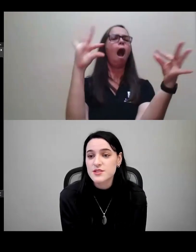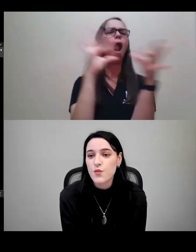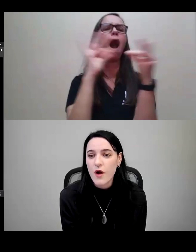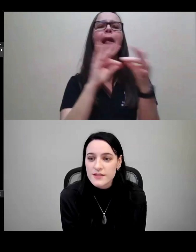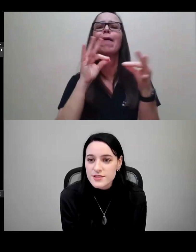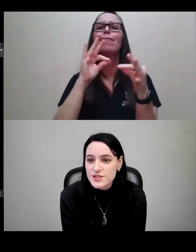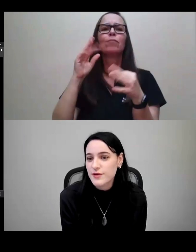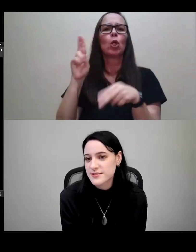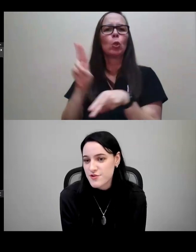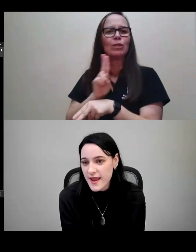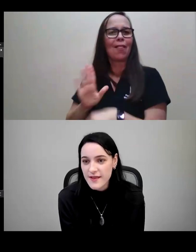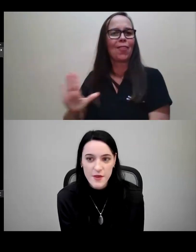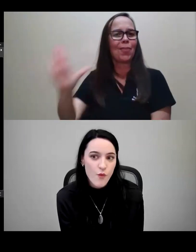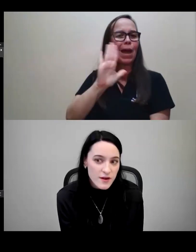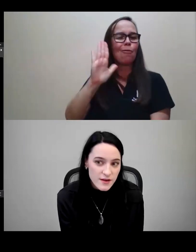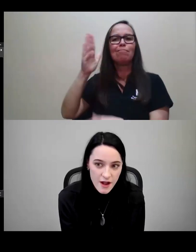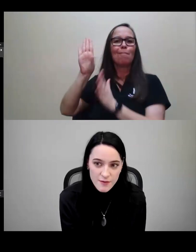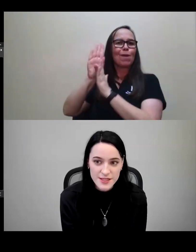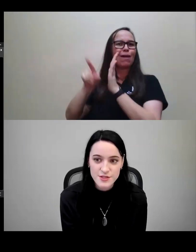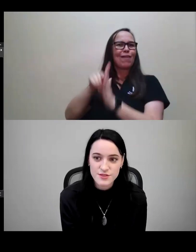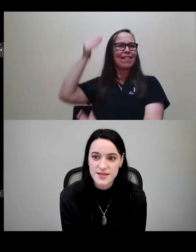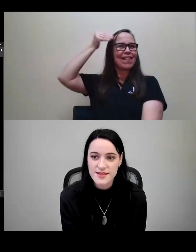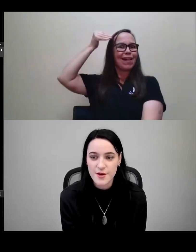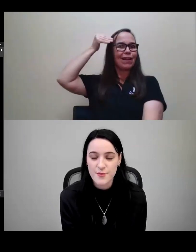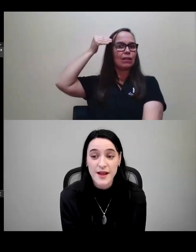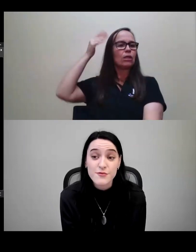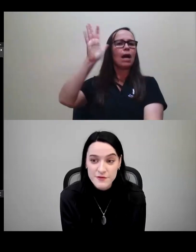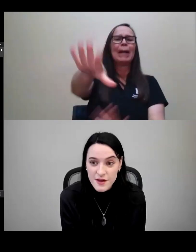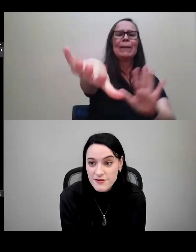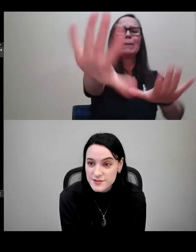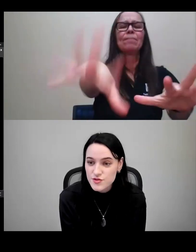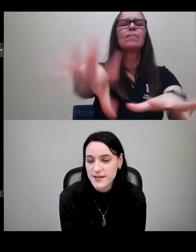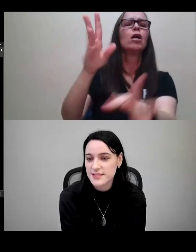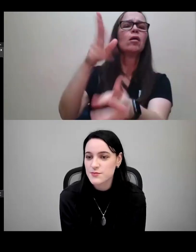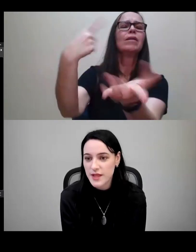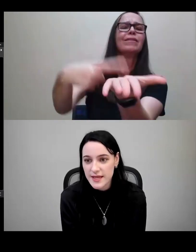students want to raise their hand. They want to comment using their background knowledge and